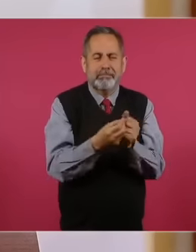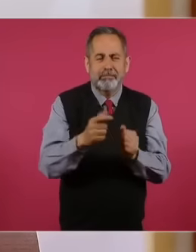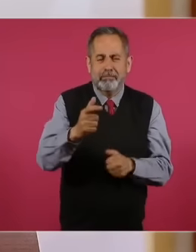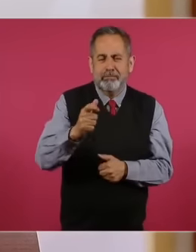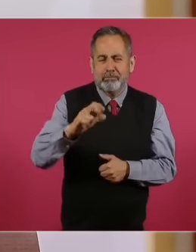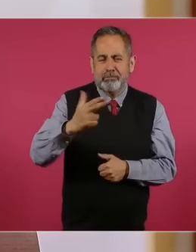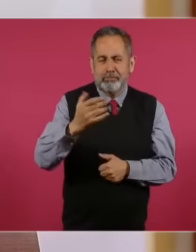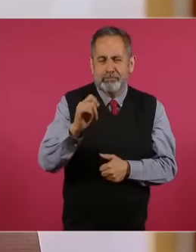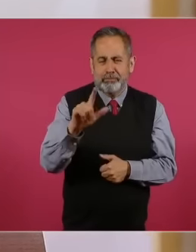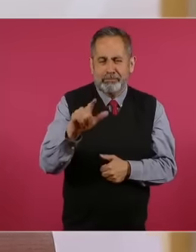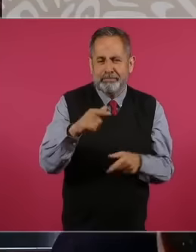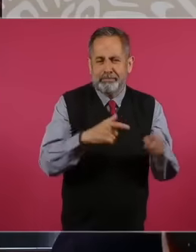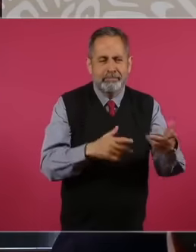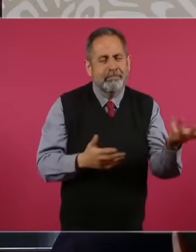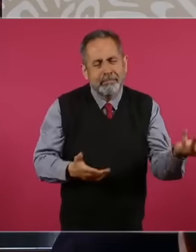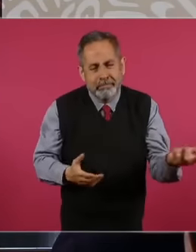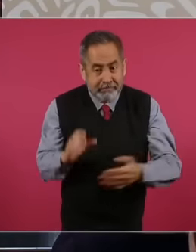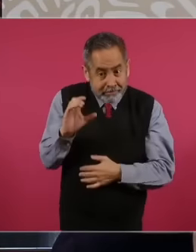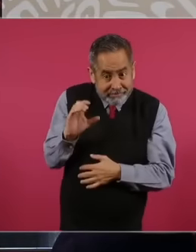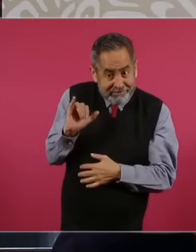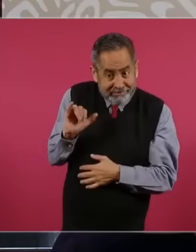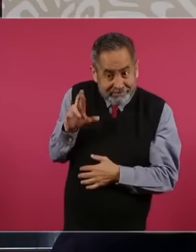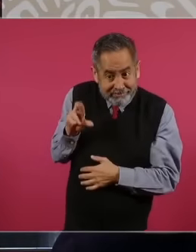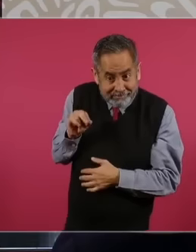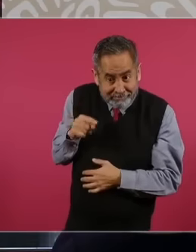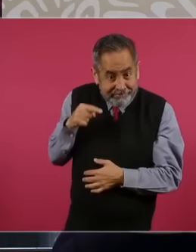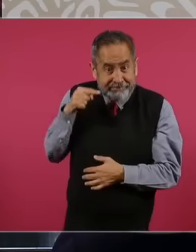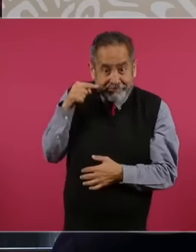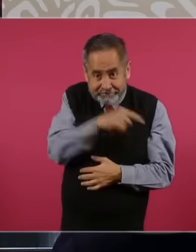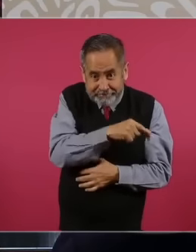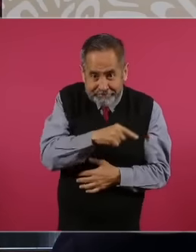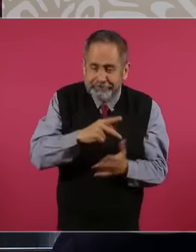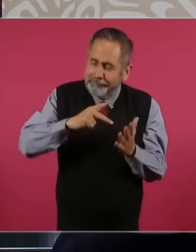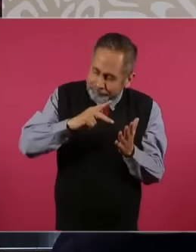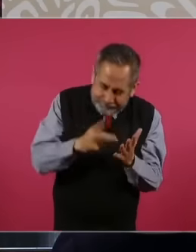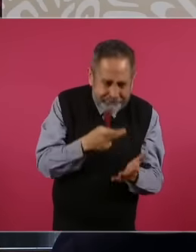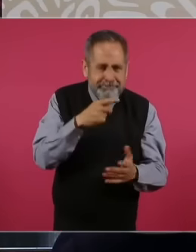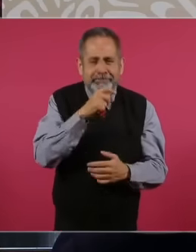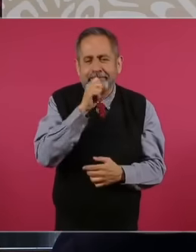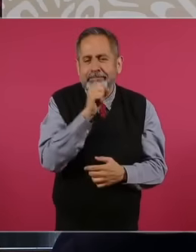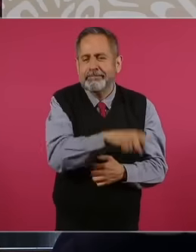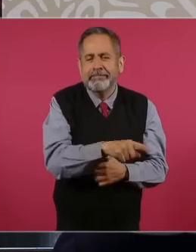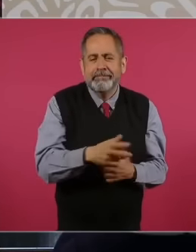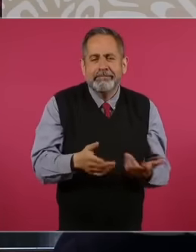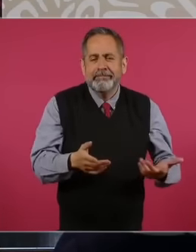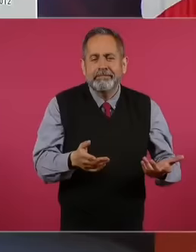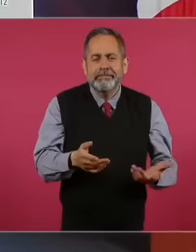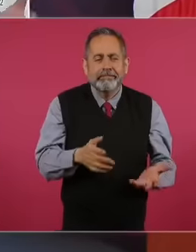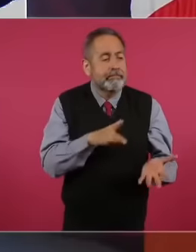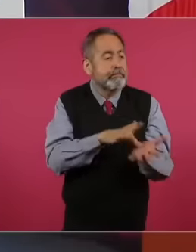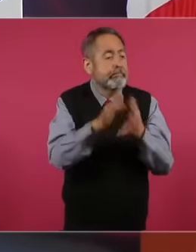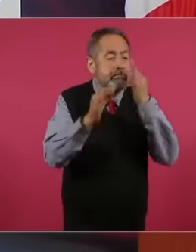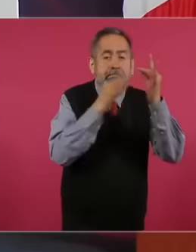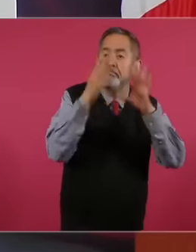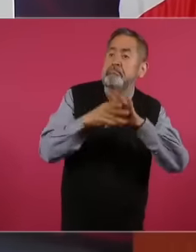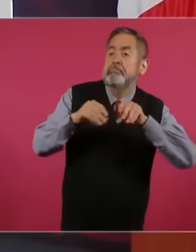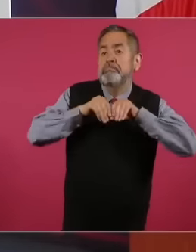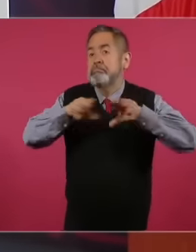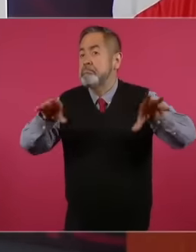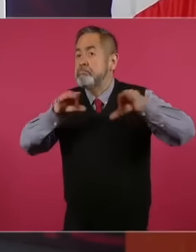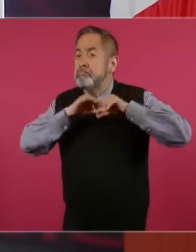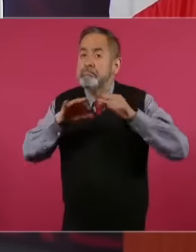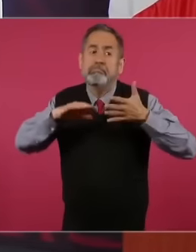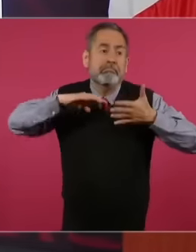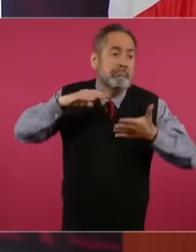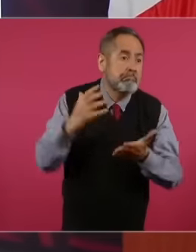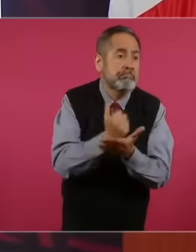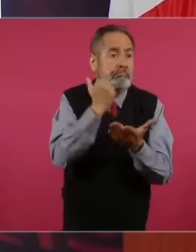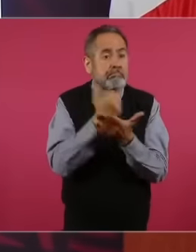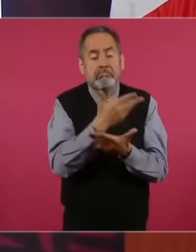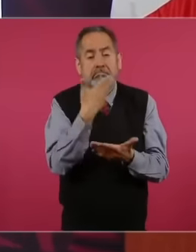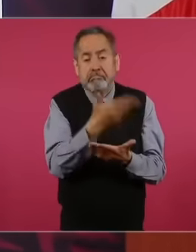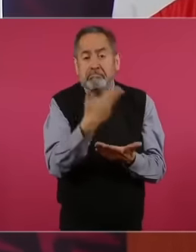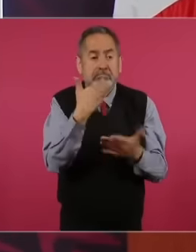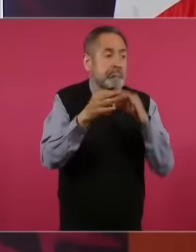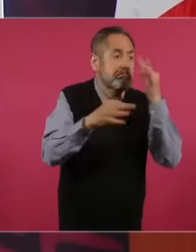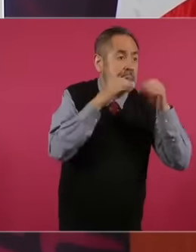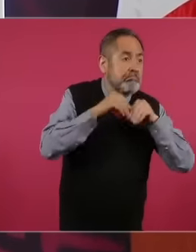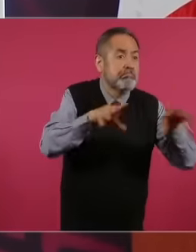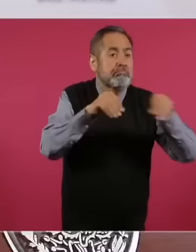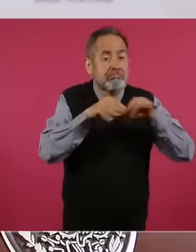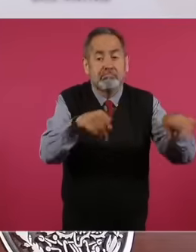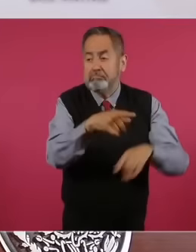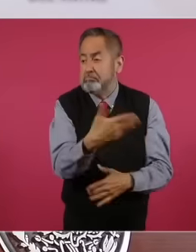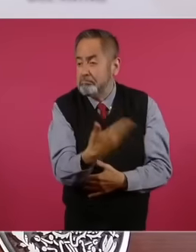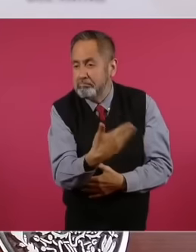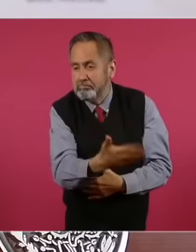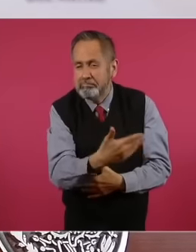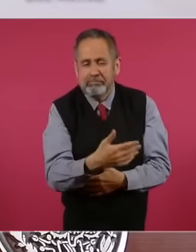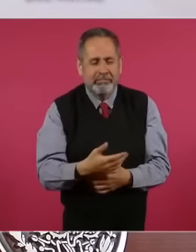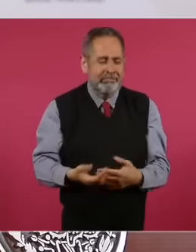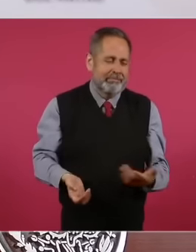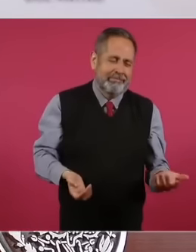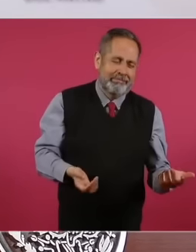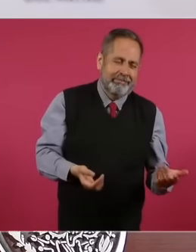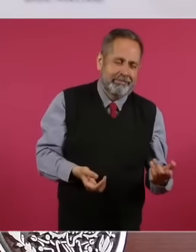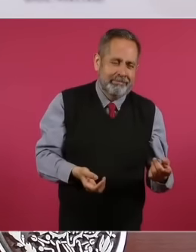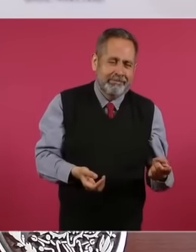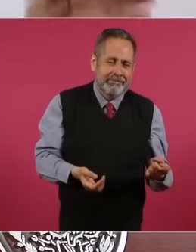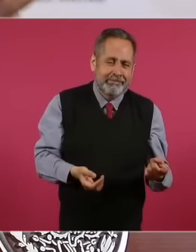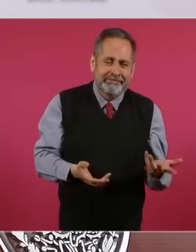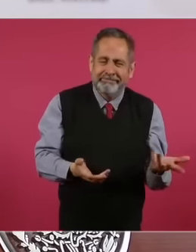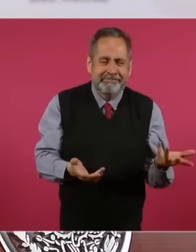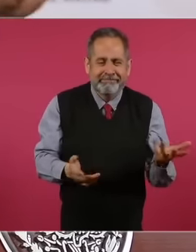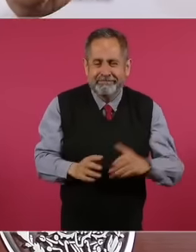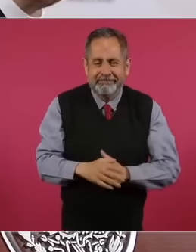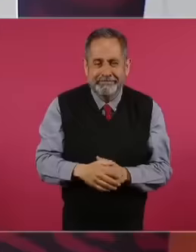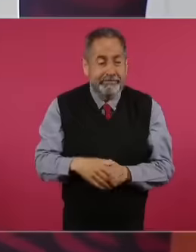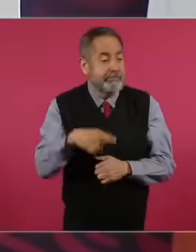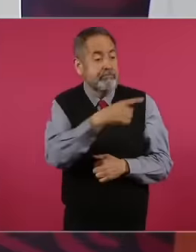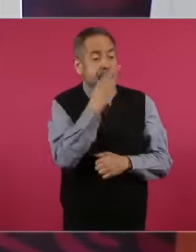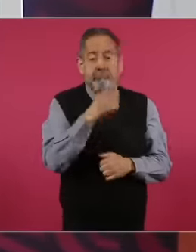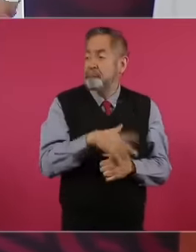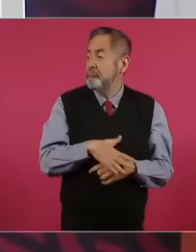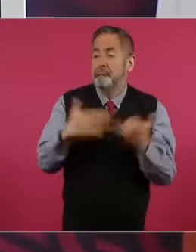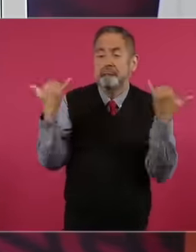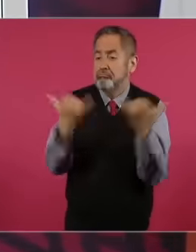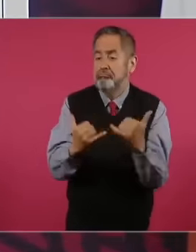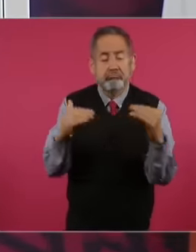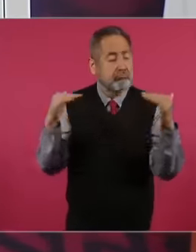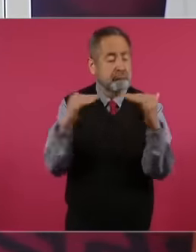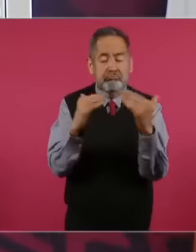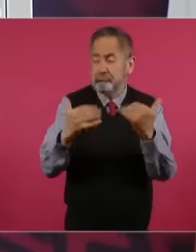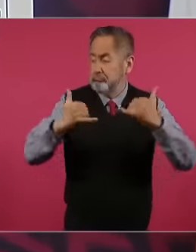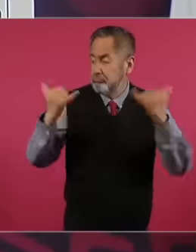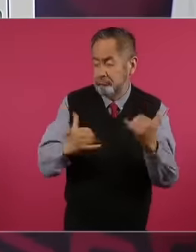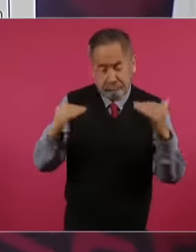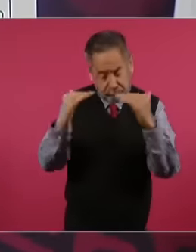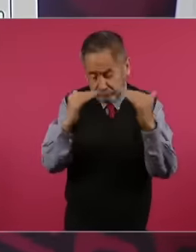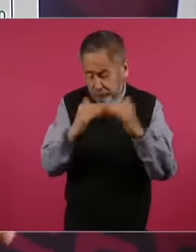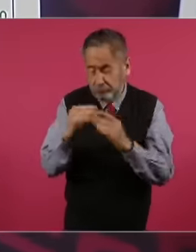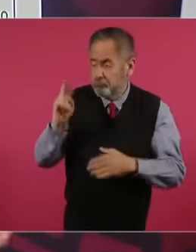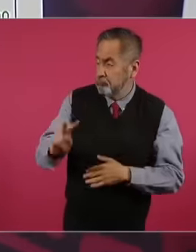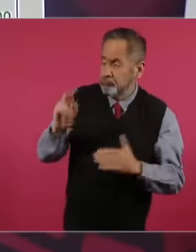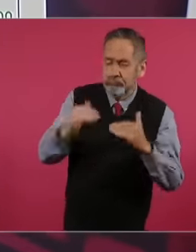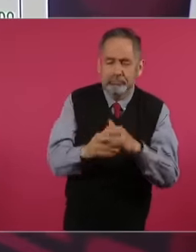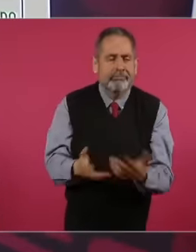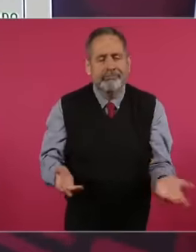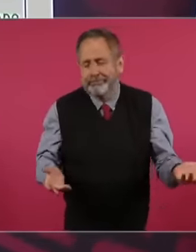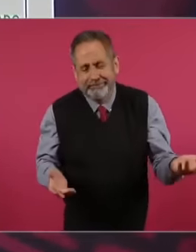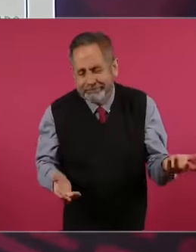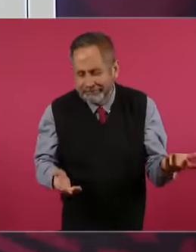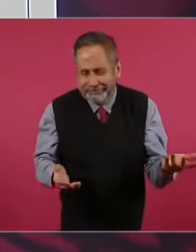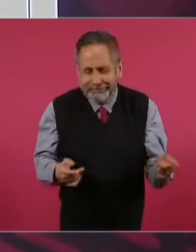and as he is publishing those polls Where there was almost a tie then yesterday he got angry because